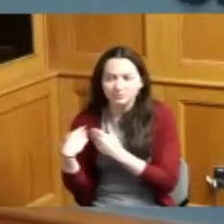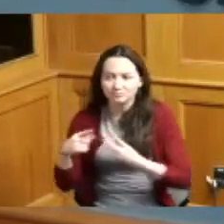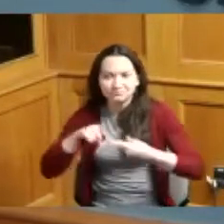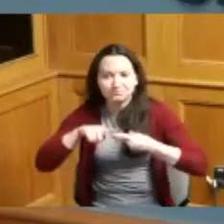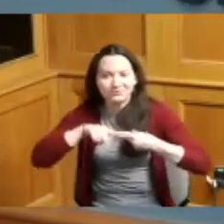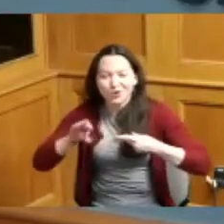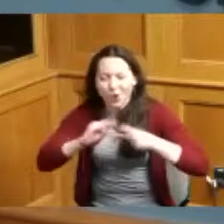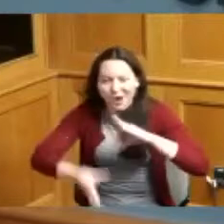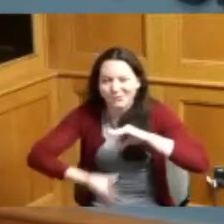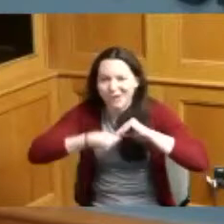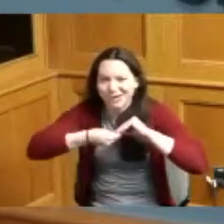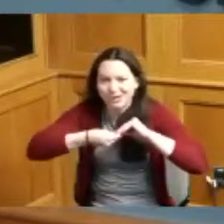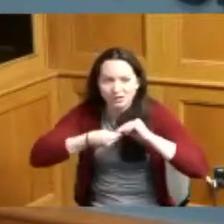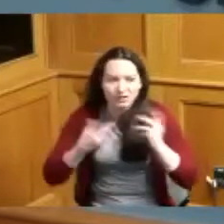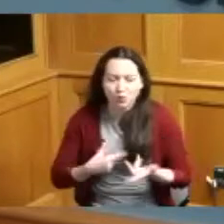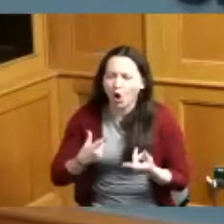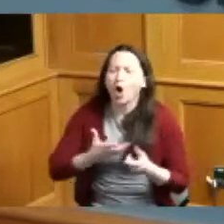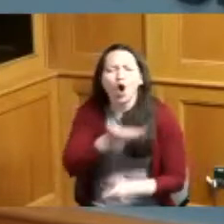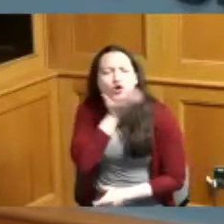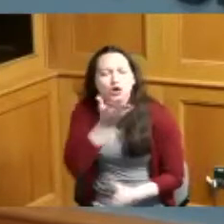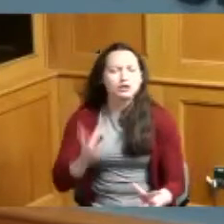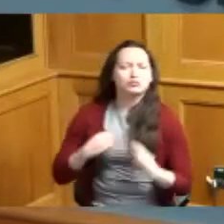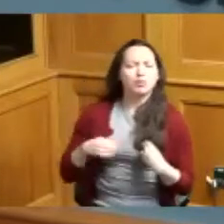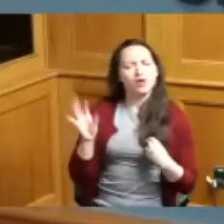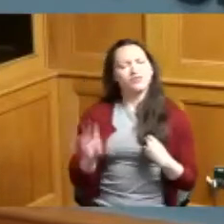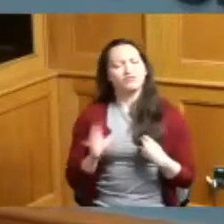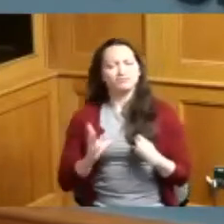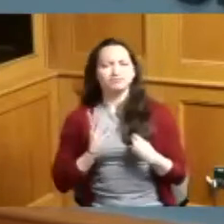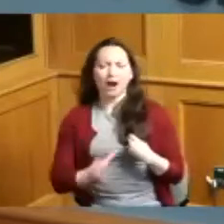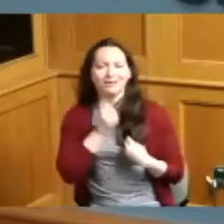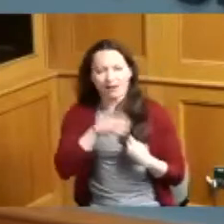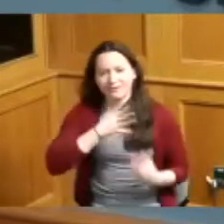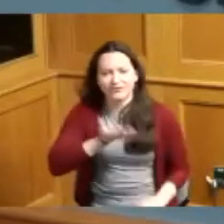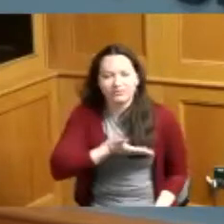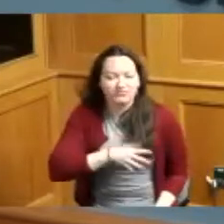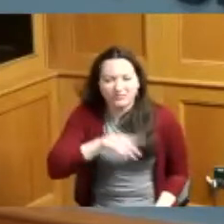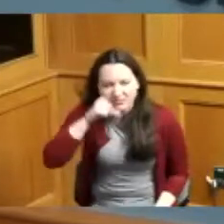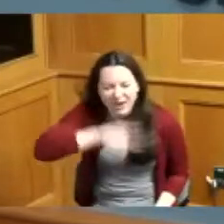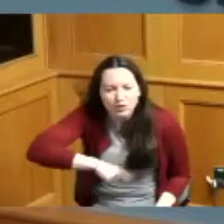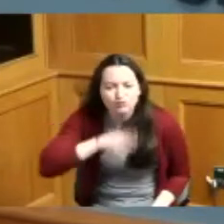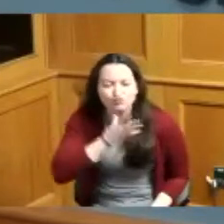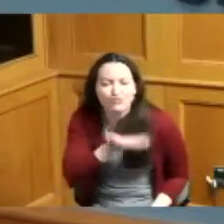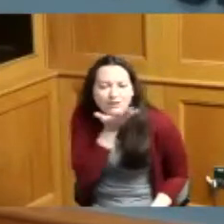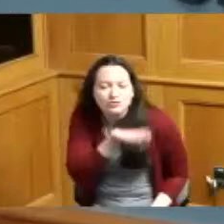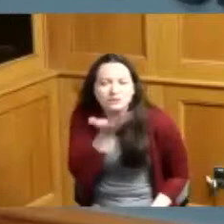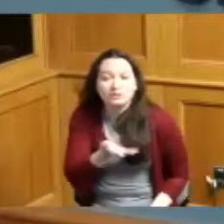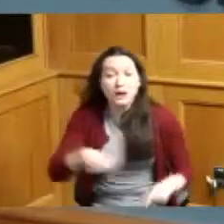amendment here saying they'll go with the grass instead of the astral church uh the pitches which